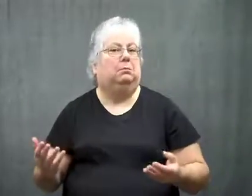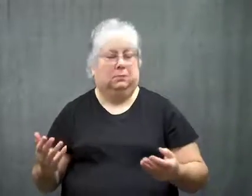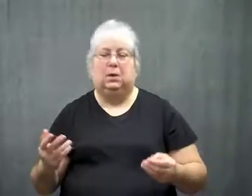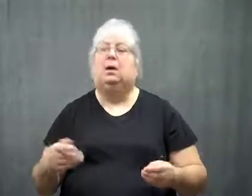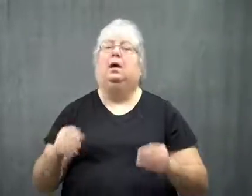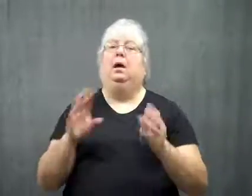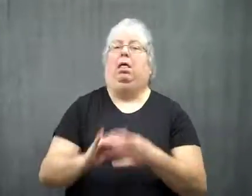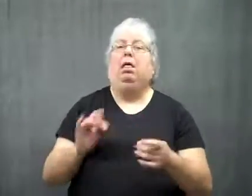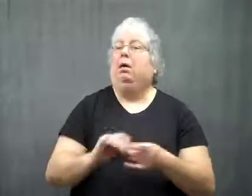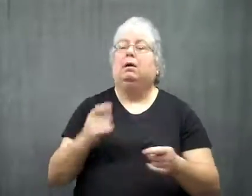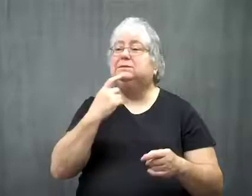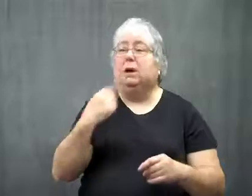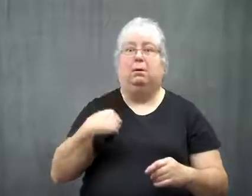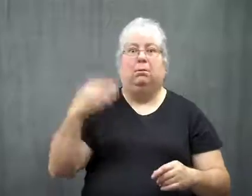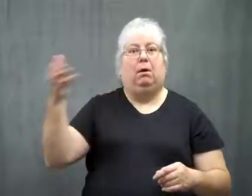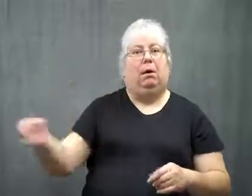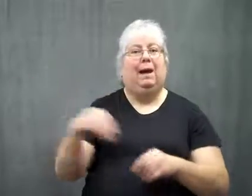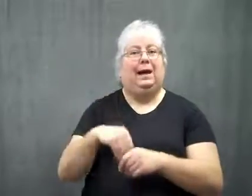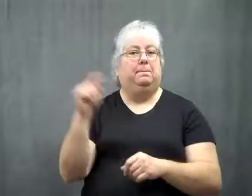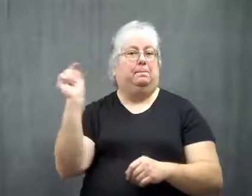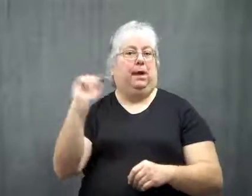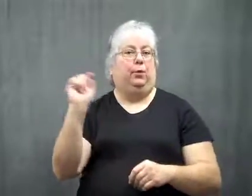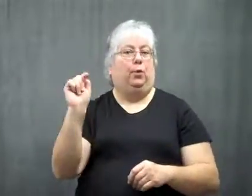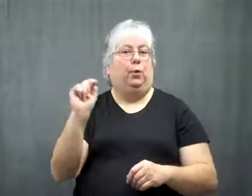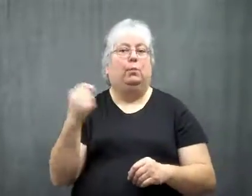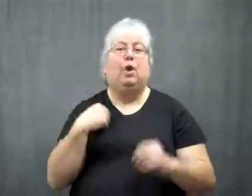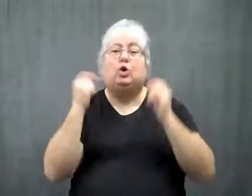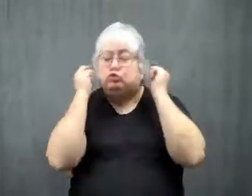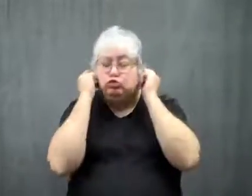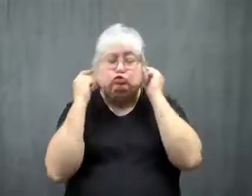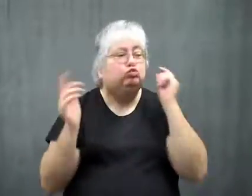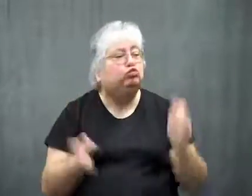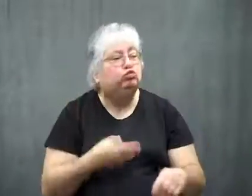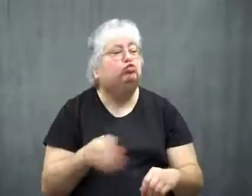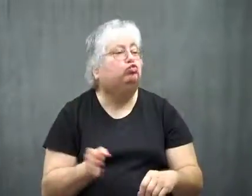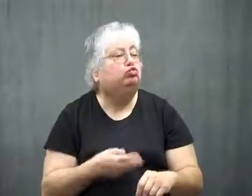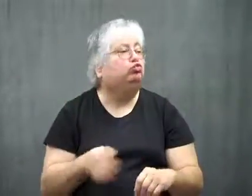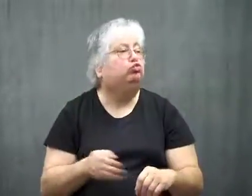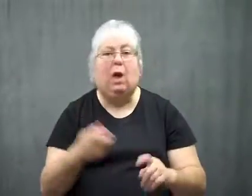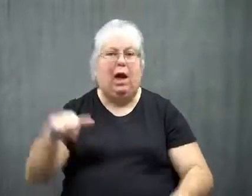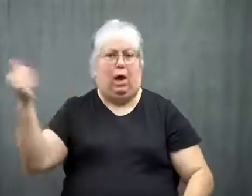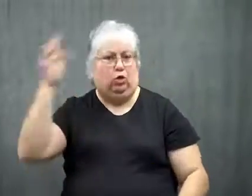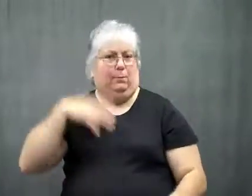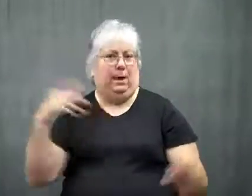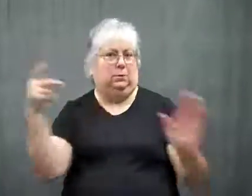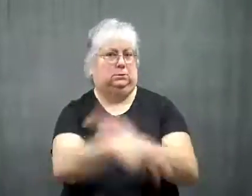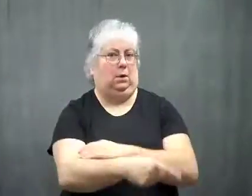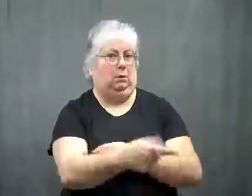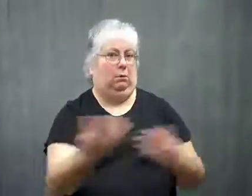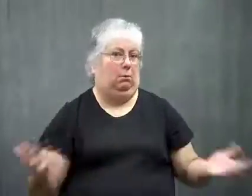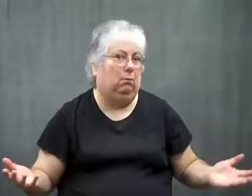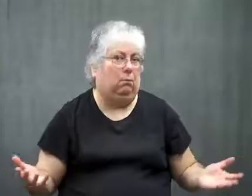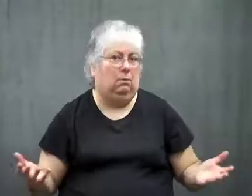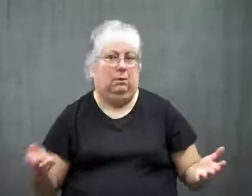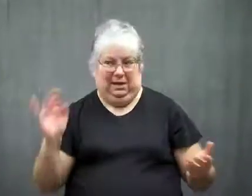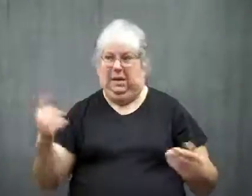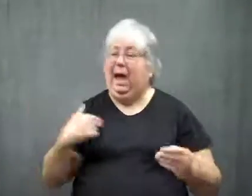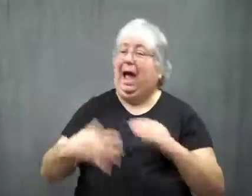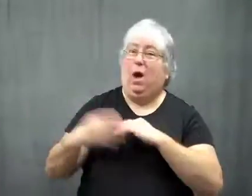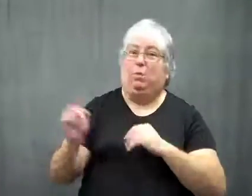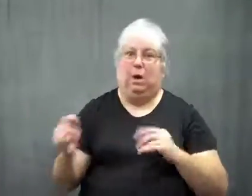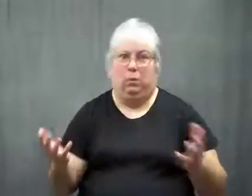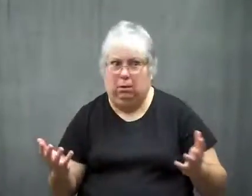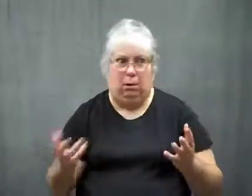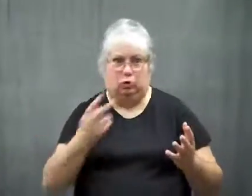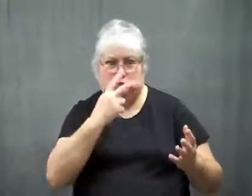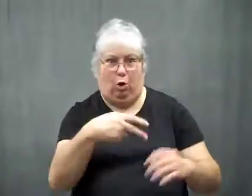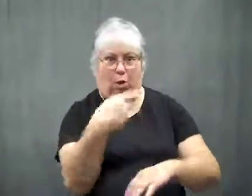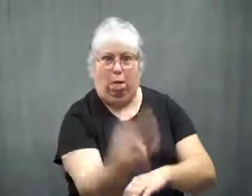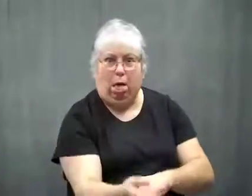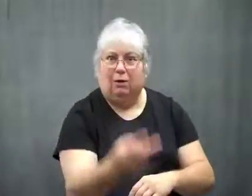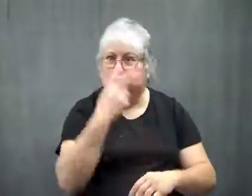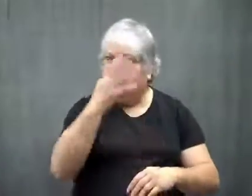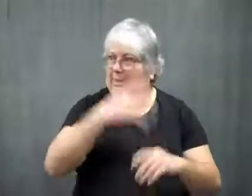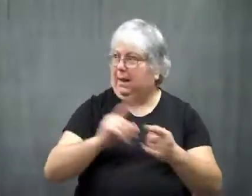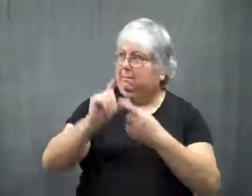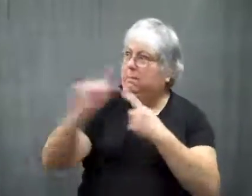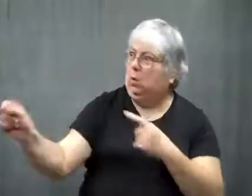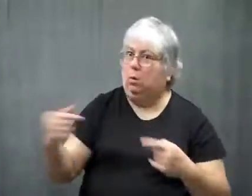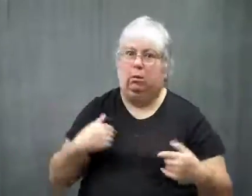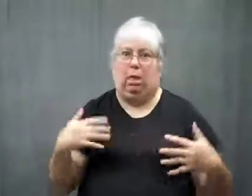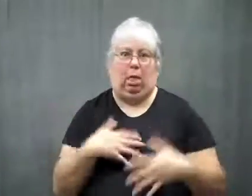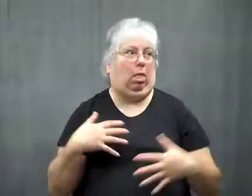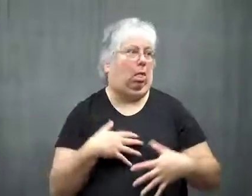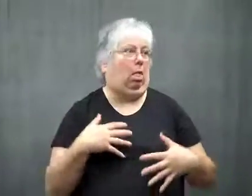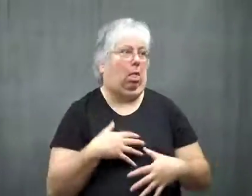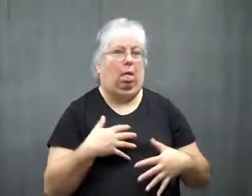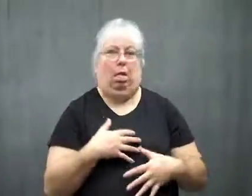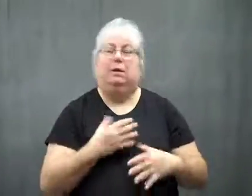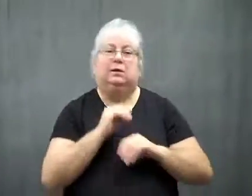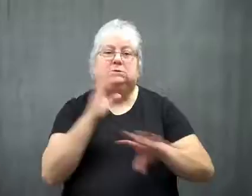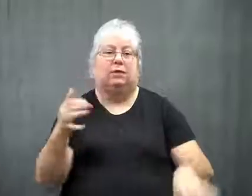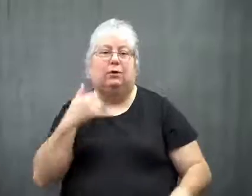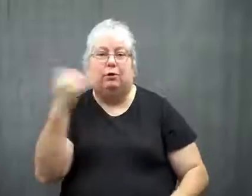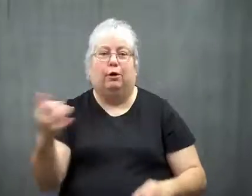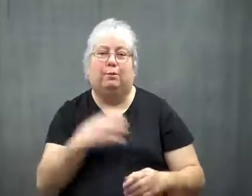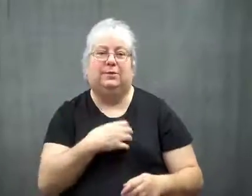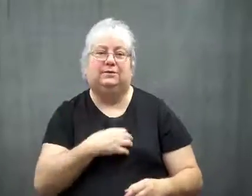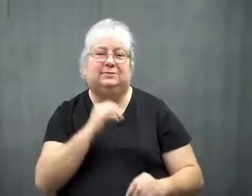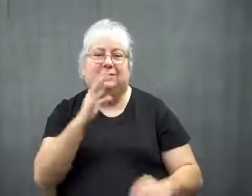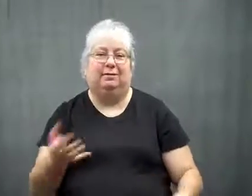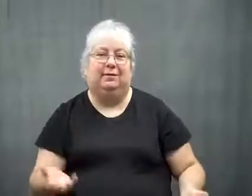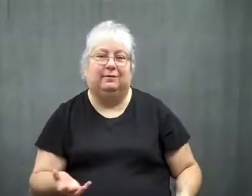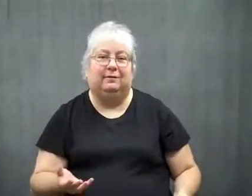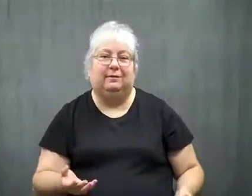He claimed he was listening to his iPod in the bathroom, and another man killed her.